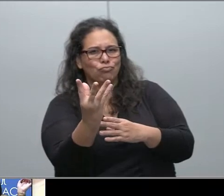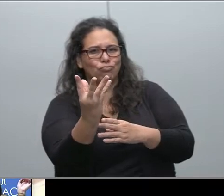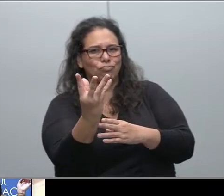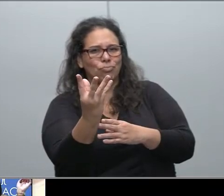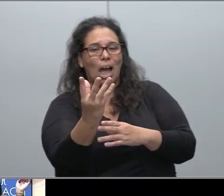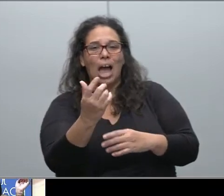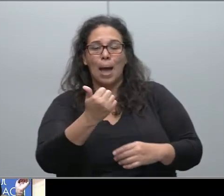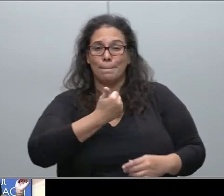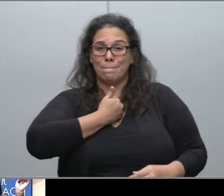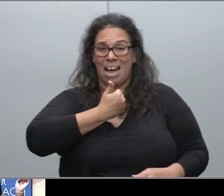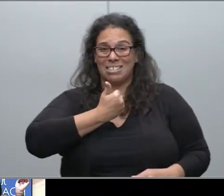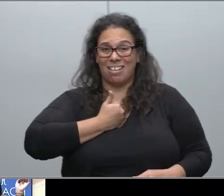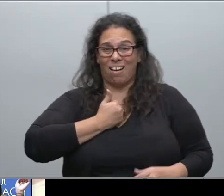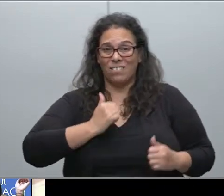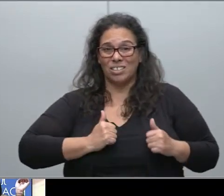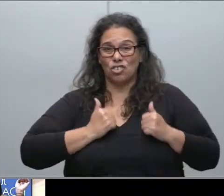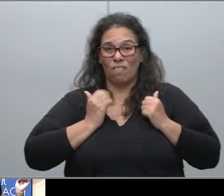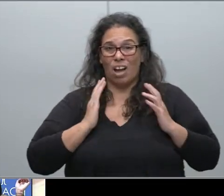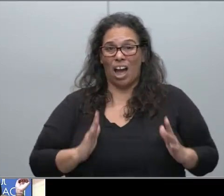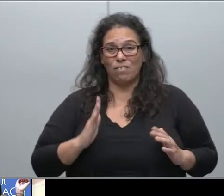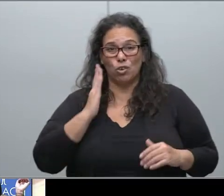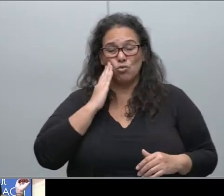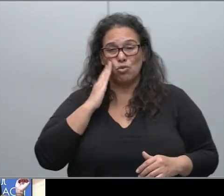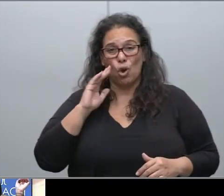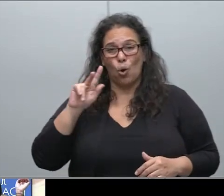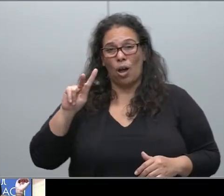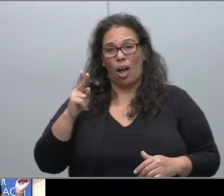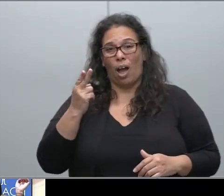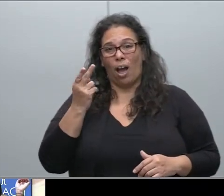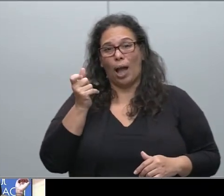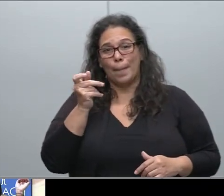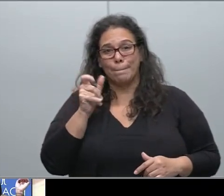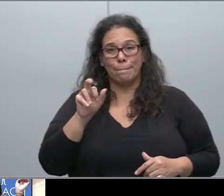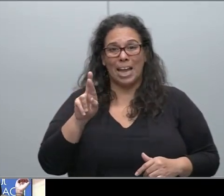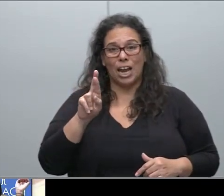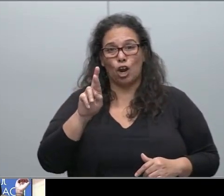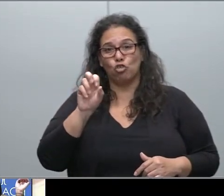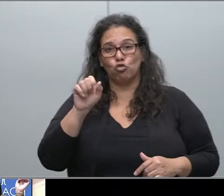You cannot go to the school." I don't know a better way to do this.